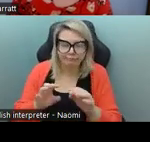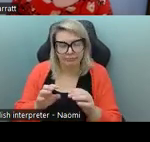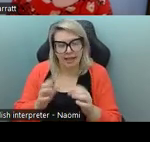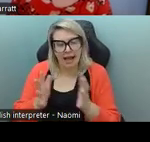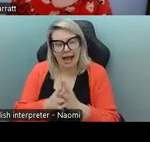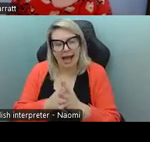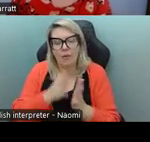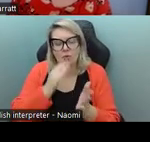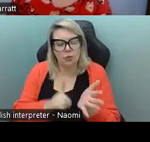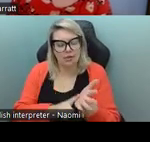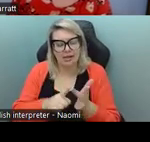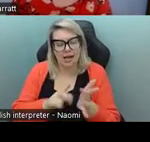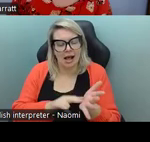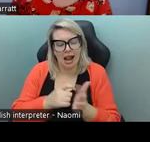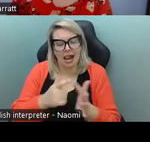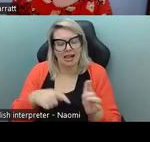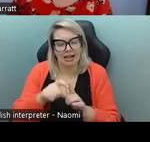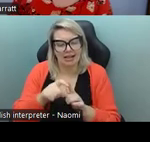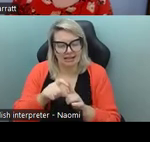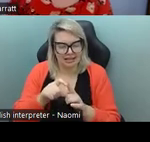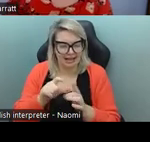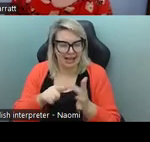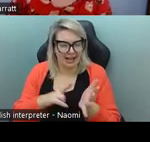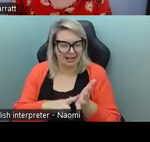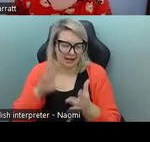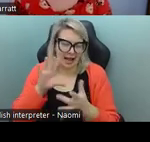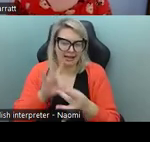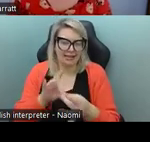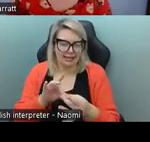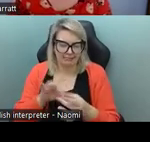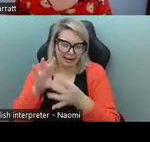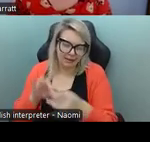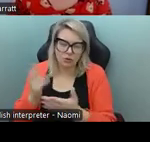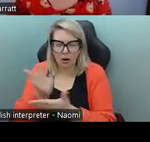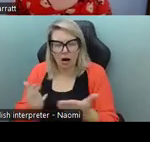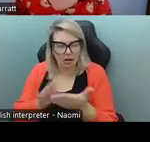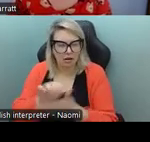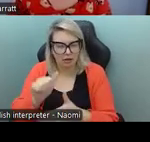I'll just let Katie introduce herself, too. Hello, I'm Katie.